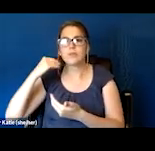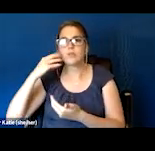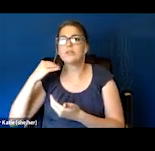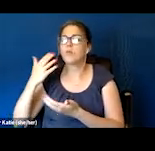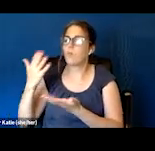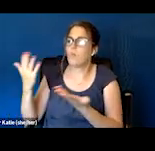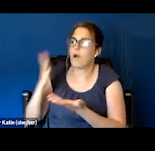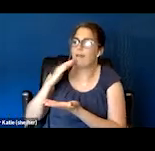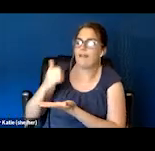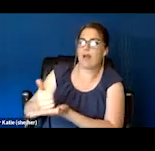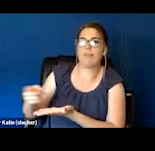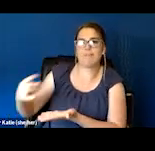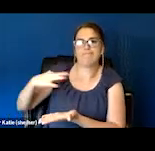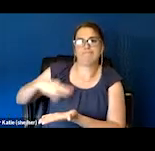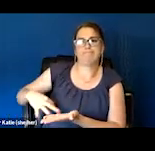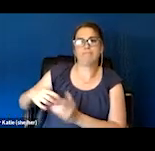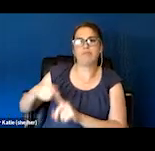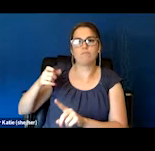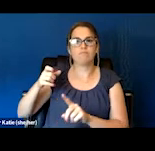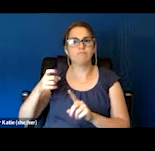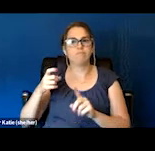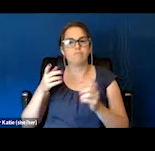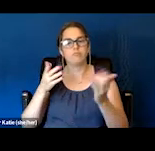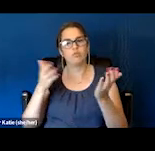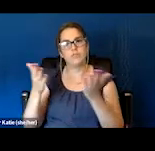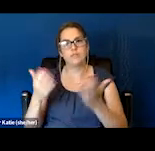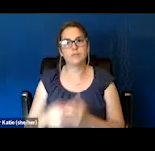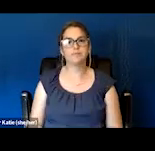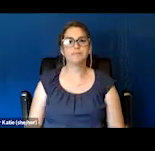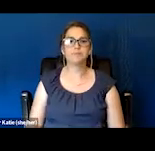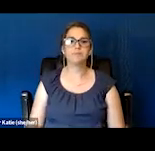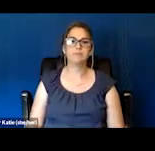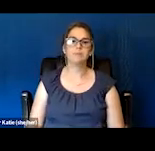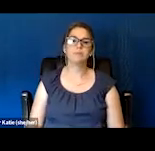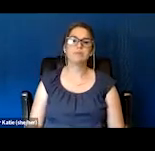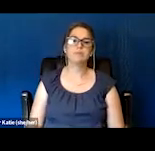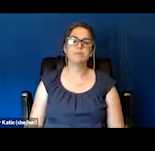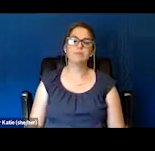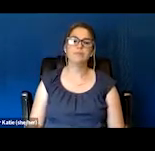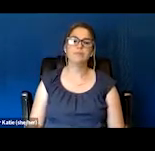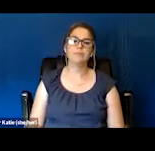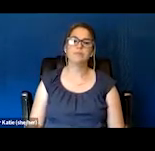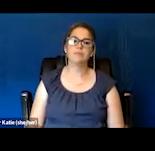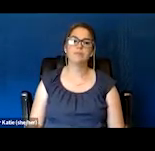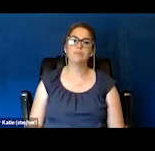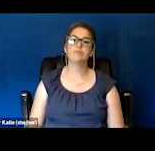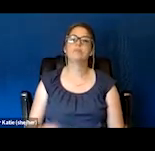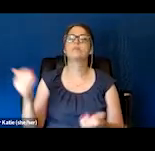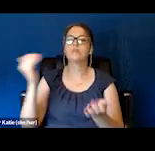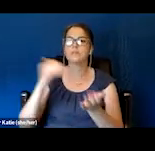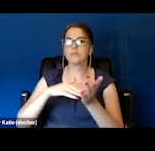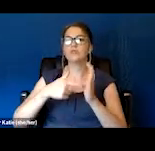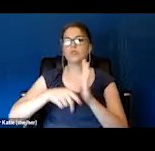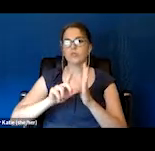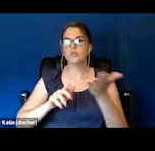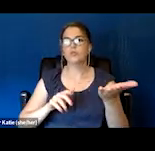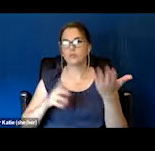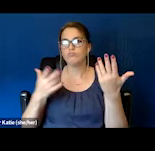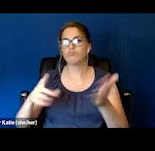All right, so this is another review of something that we talked about before, but when you're thinking about techniques